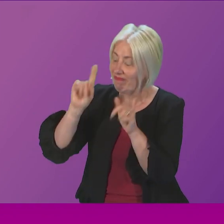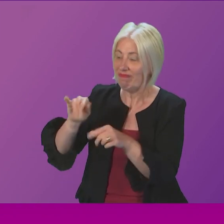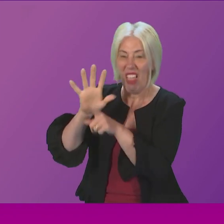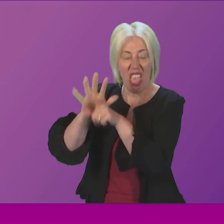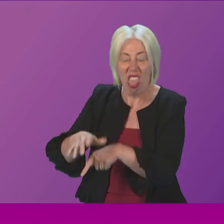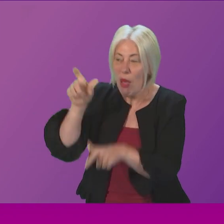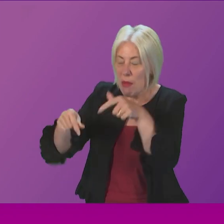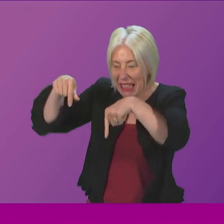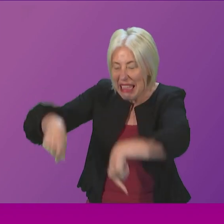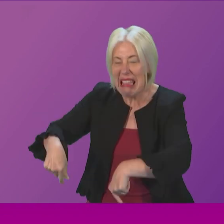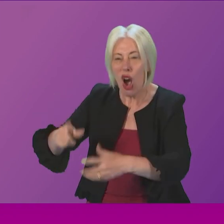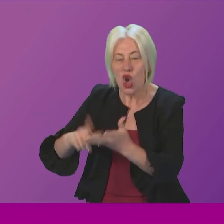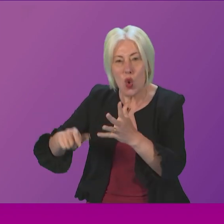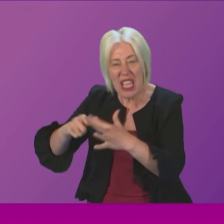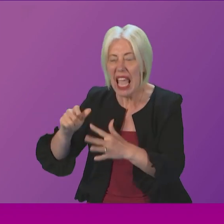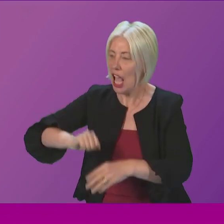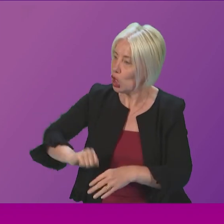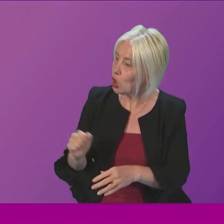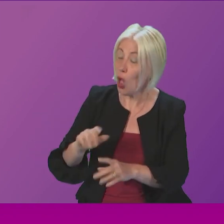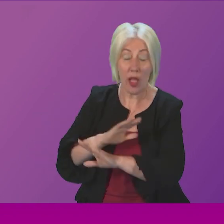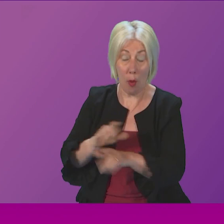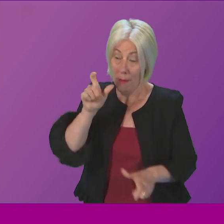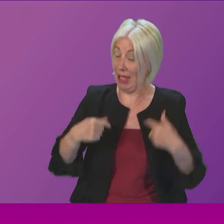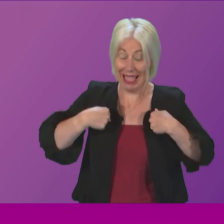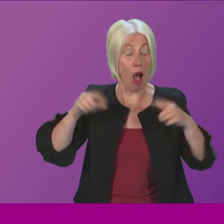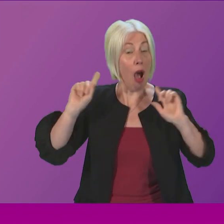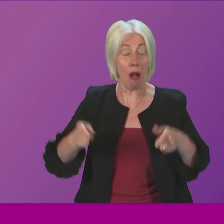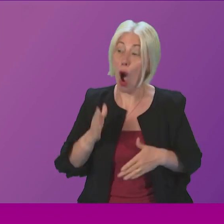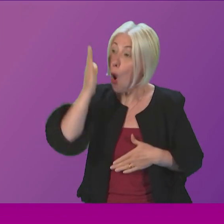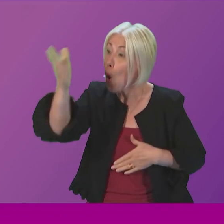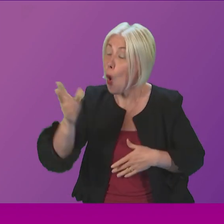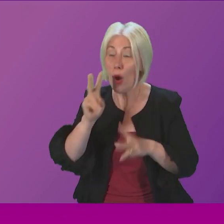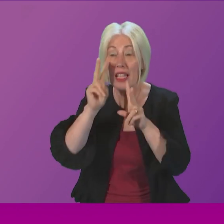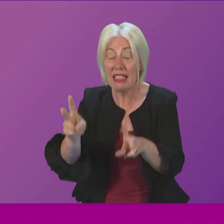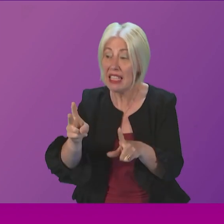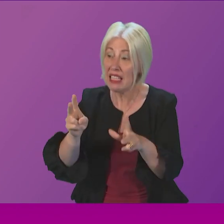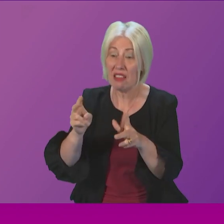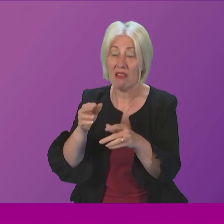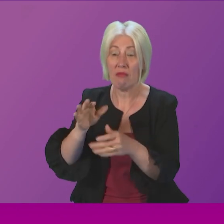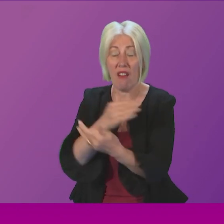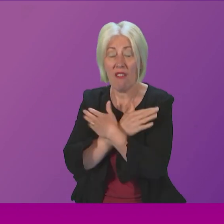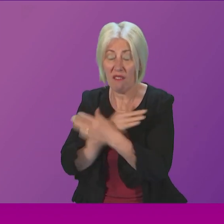UK. When people could not visit a loved one or attend the funeral of a loved one— The Conservatives